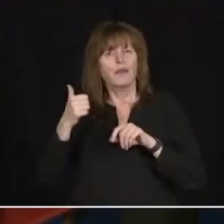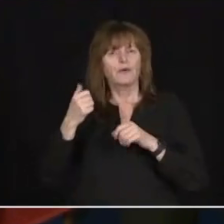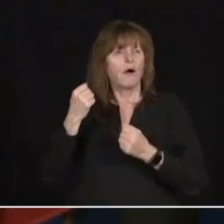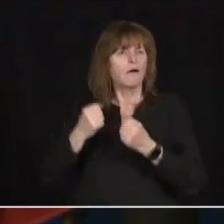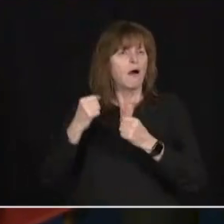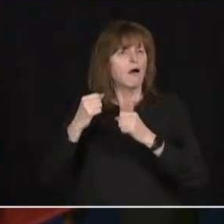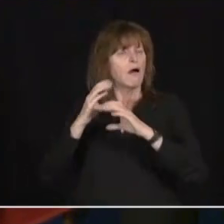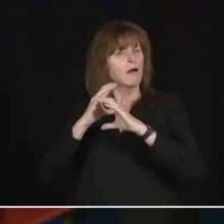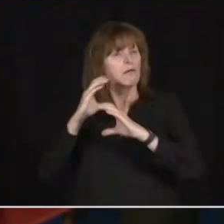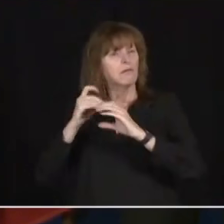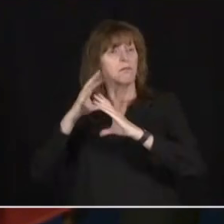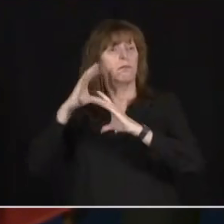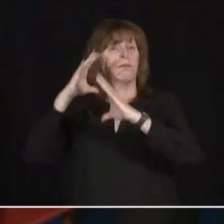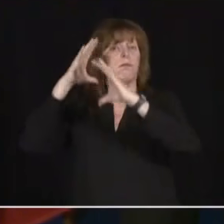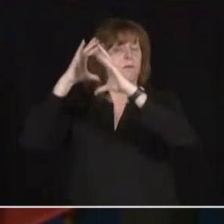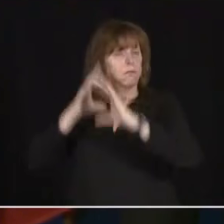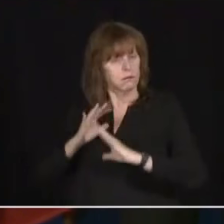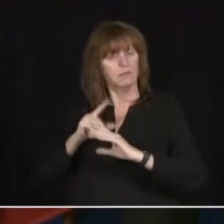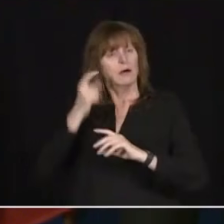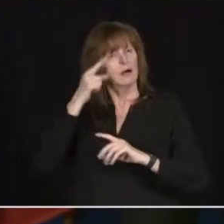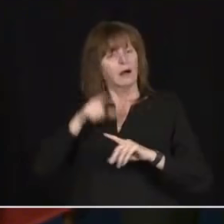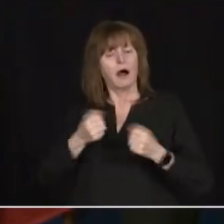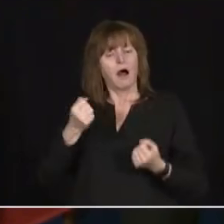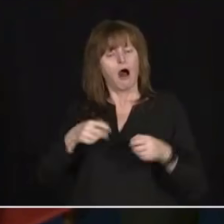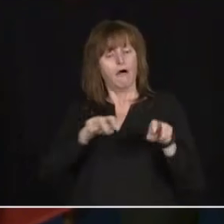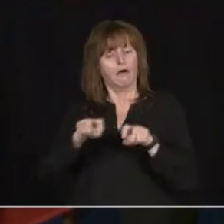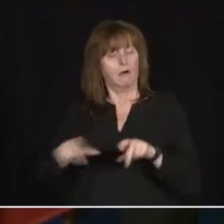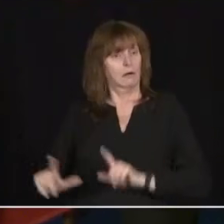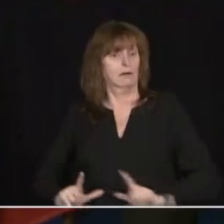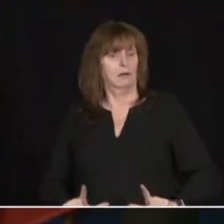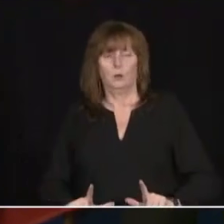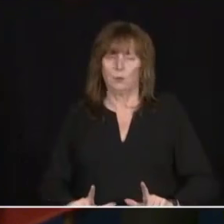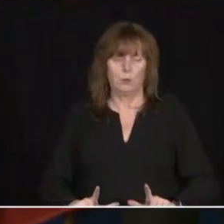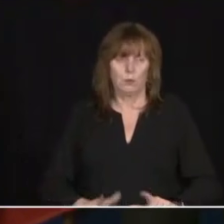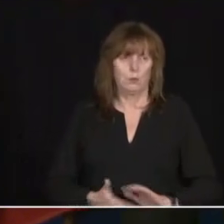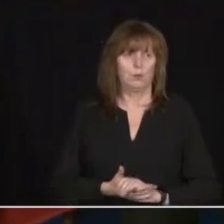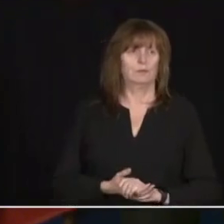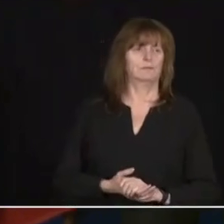Last question. Last question comes from Cynthia Milligan.